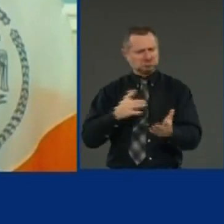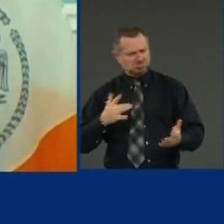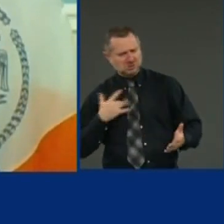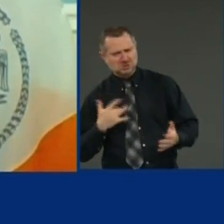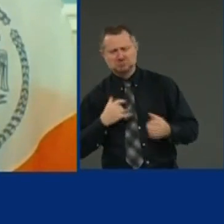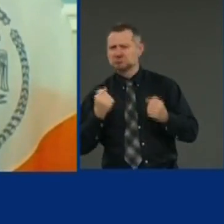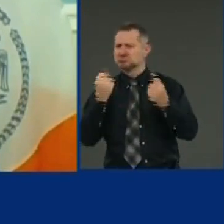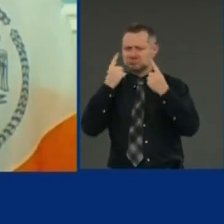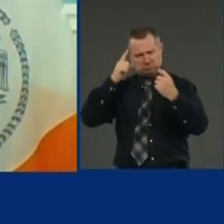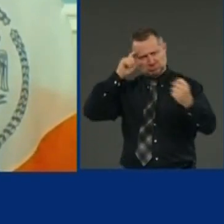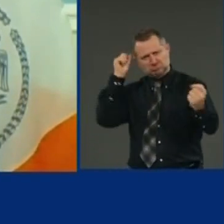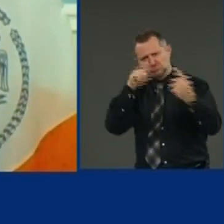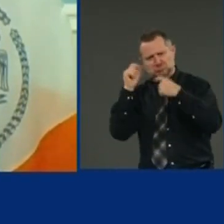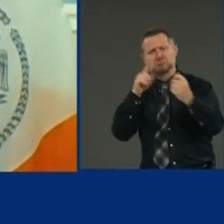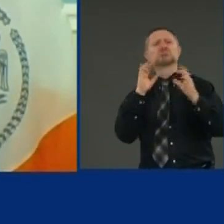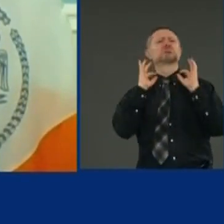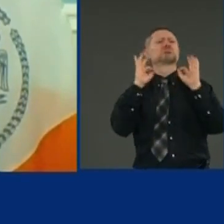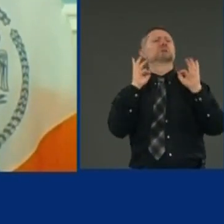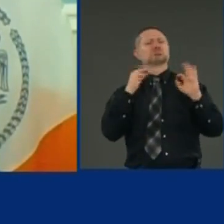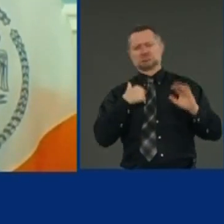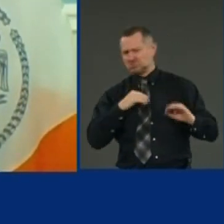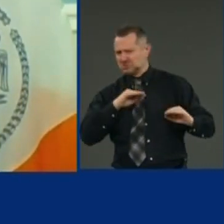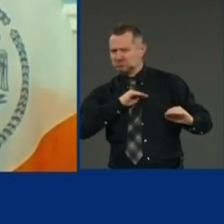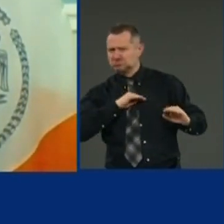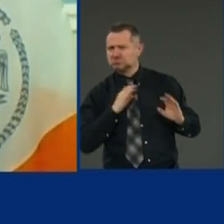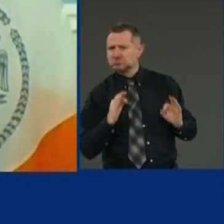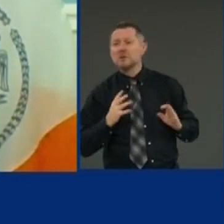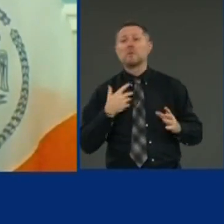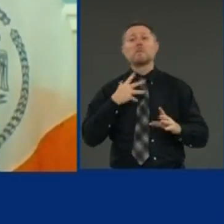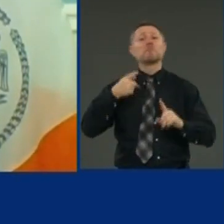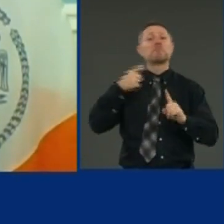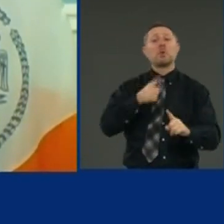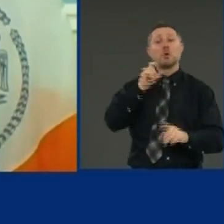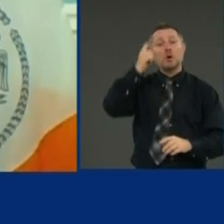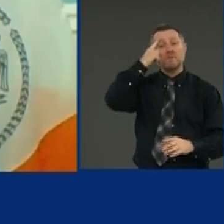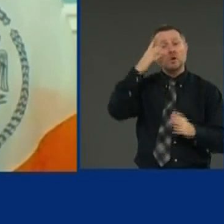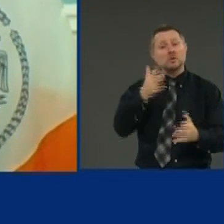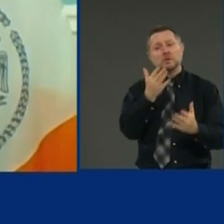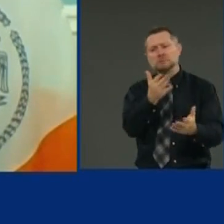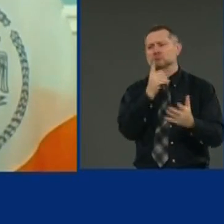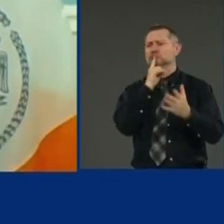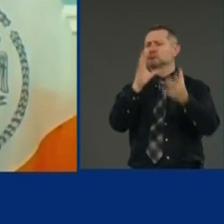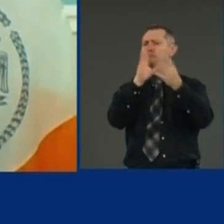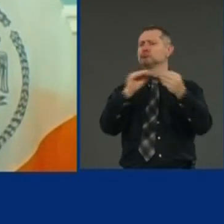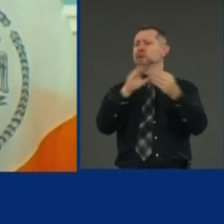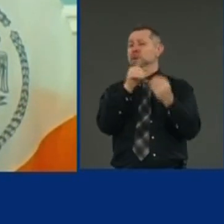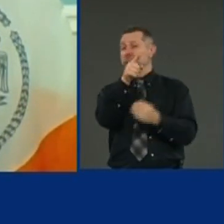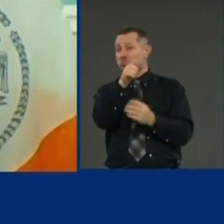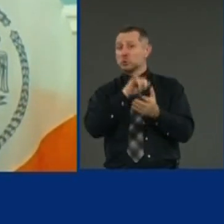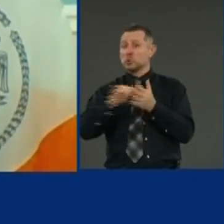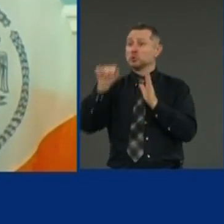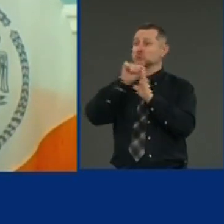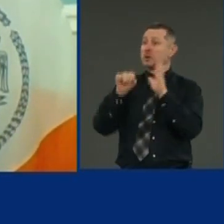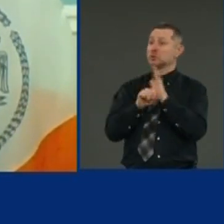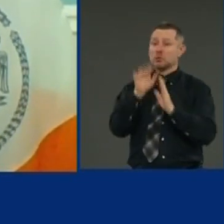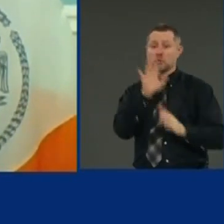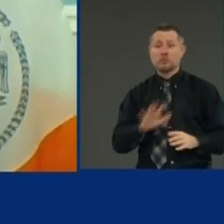ARE CONFIDENT AND IT WAS THE RIGHT TIME TO DO IT. YOU AND I HAVE TALKED AND I THINK WE'RE ABSOLUTELY ON THE SAME PAGE.